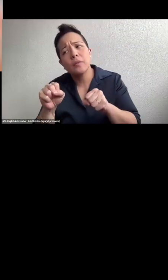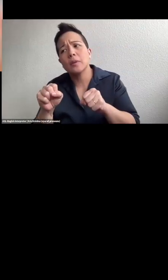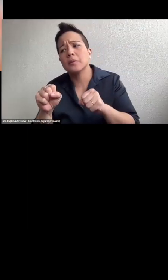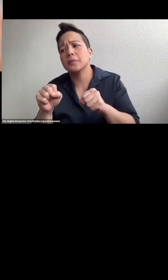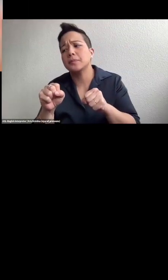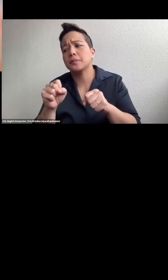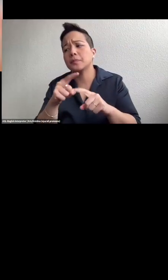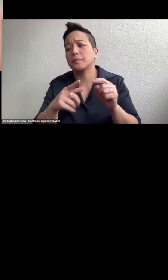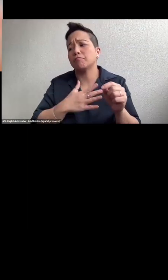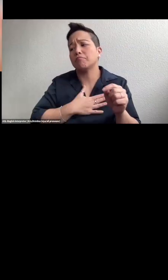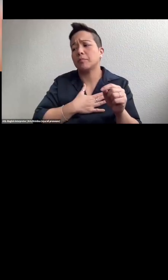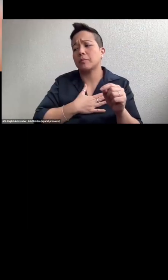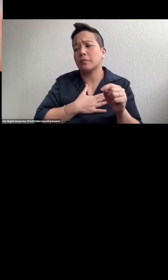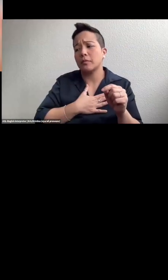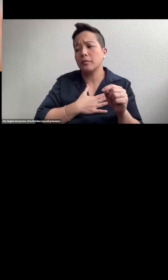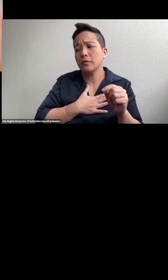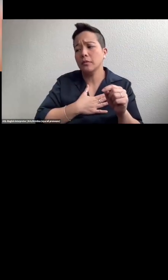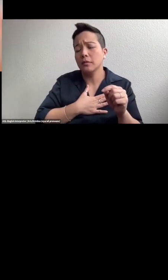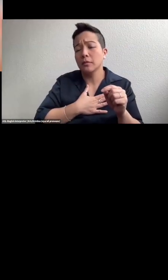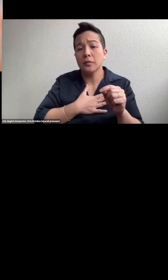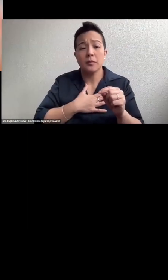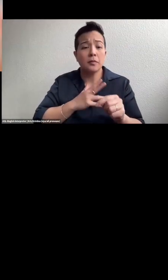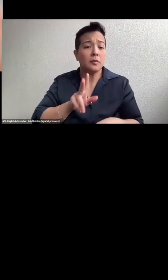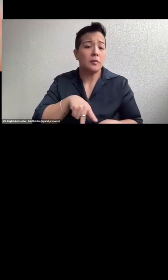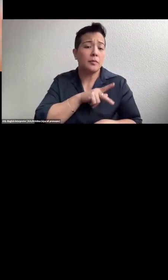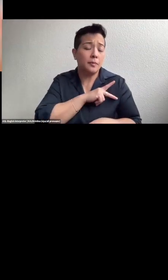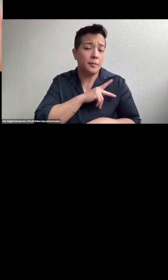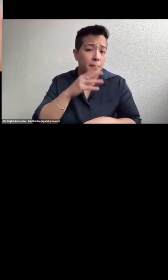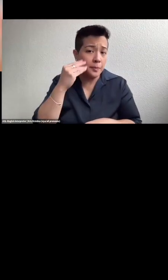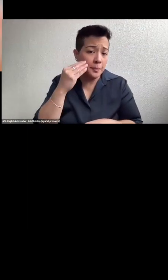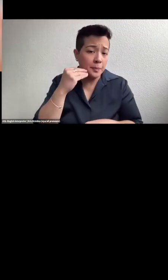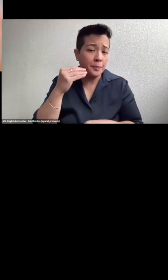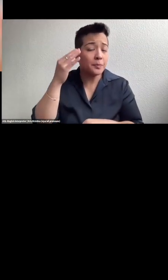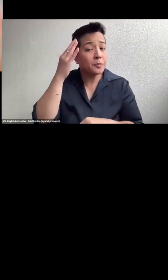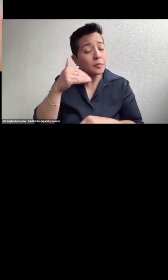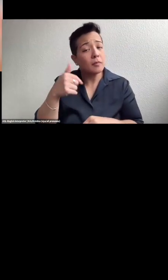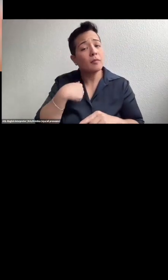my personal experience with it, because I also, I